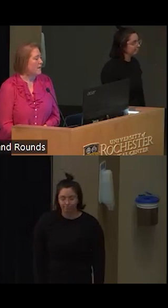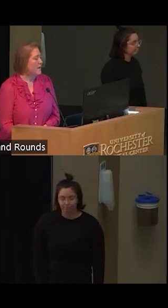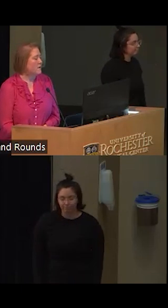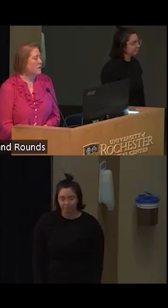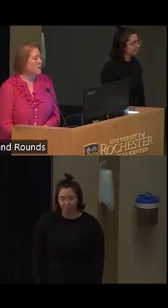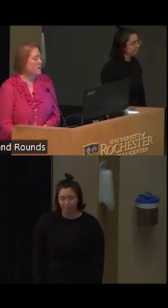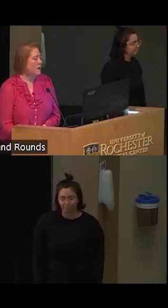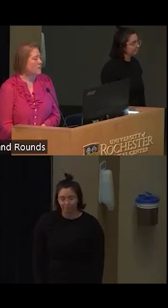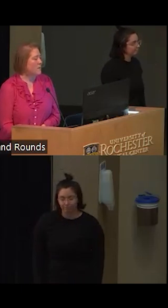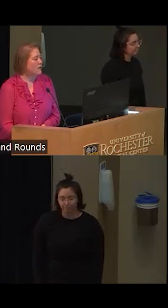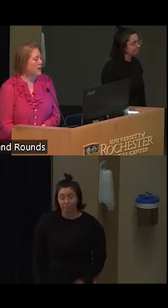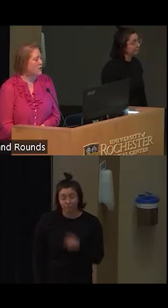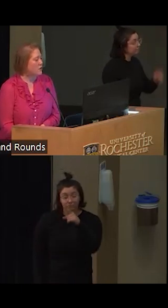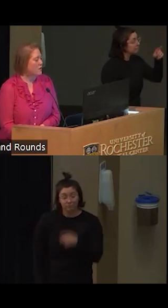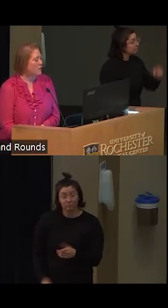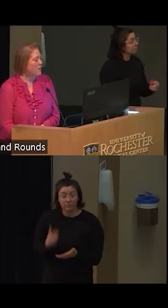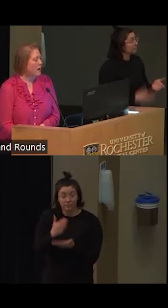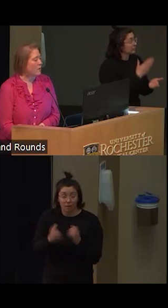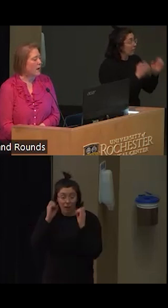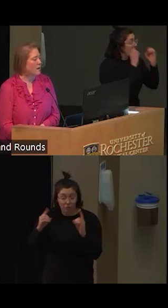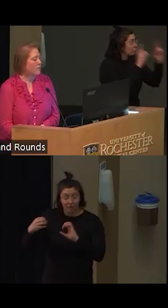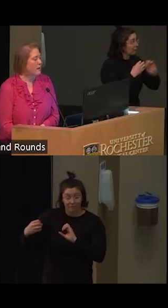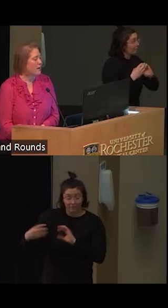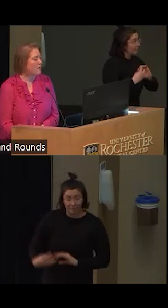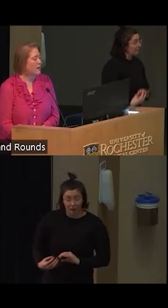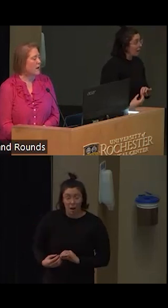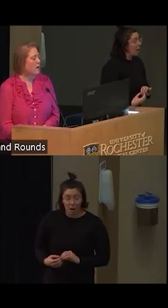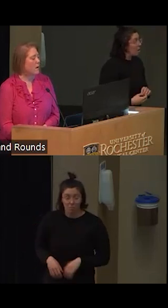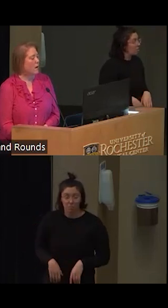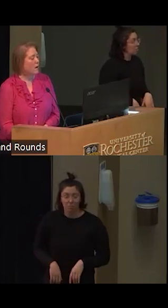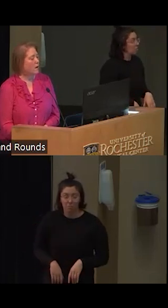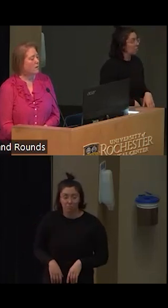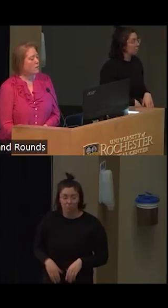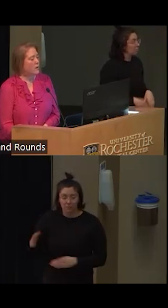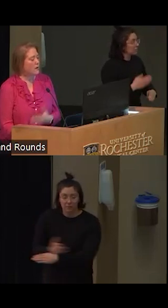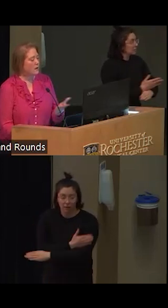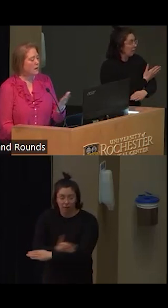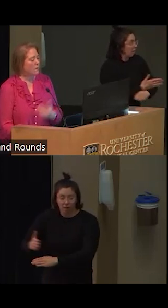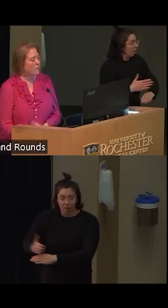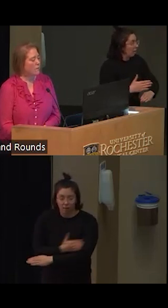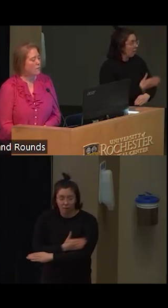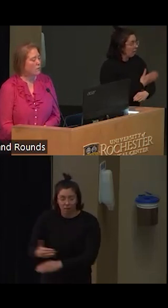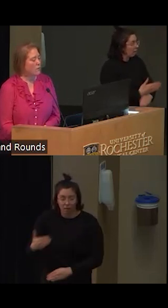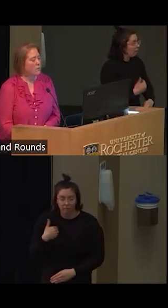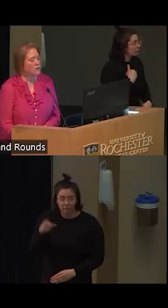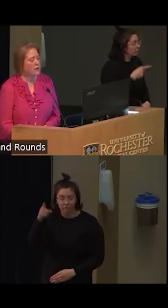and then this is some of the educational feedback we got there was a likert scale we took the